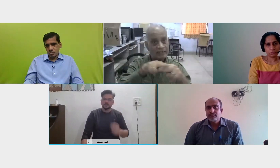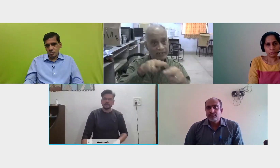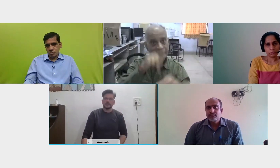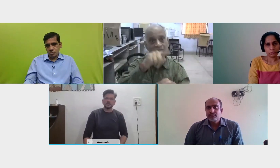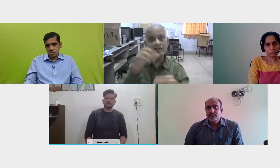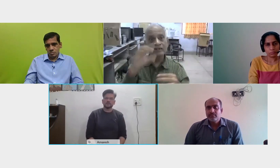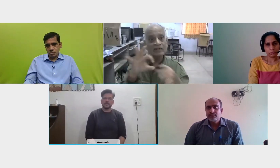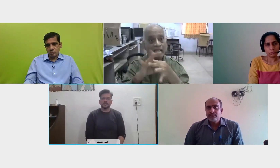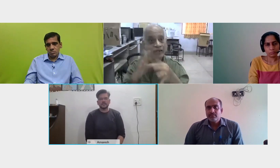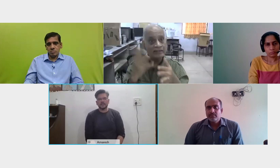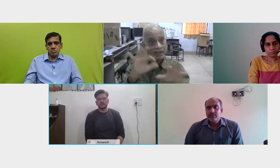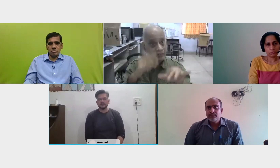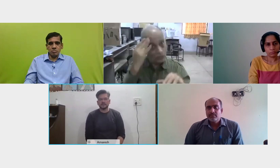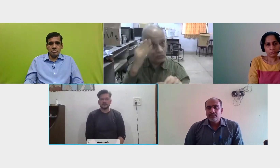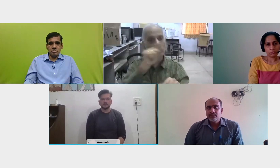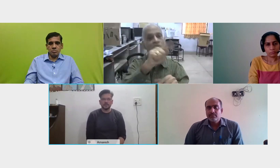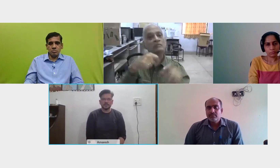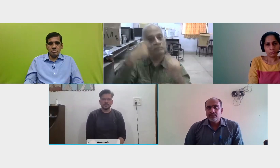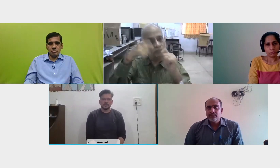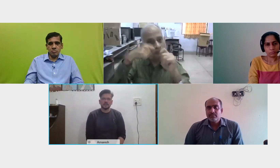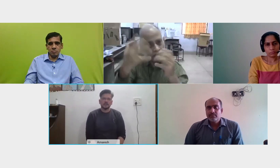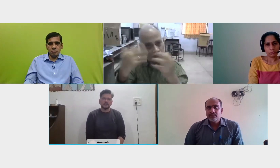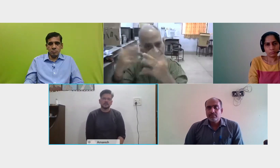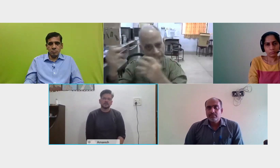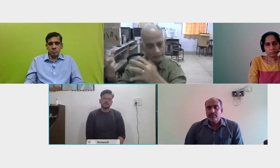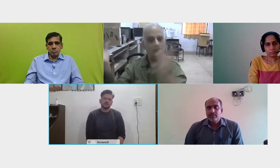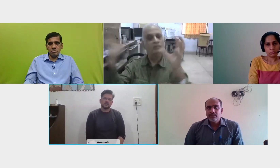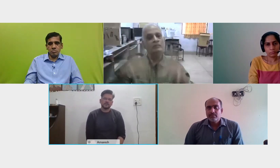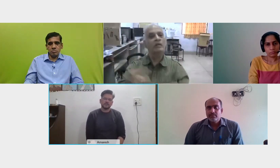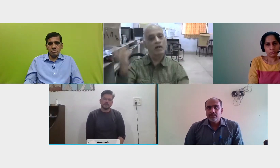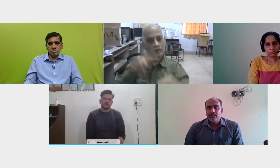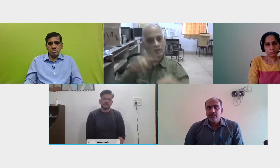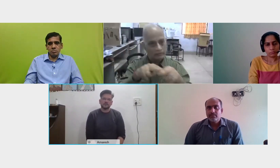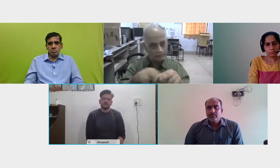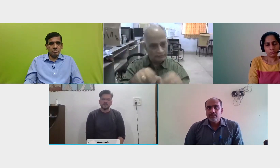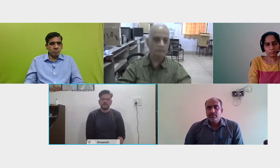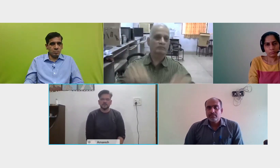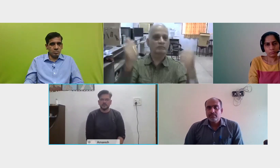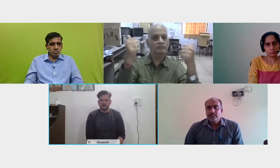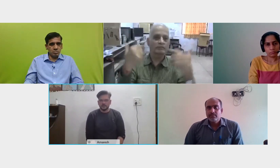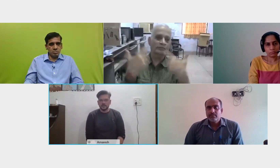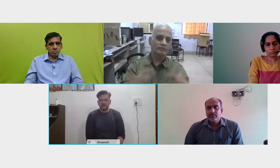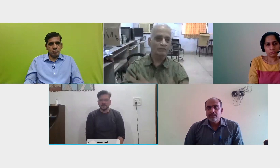those were related to ITI, technical words. So we visited the some of the places where